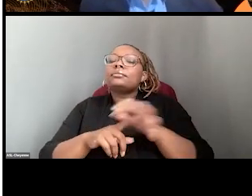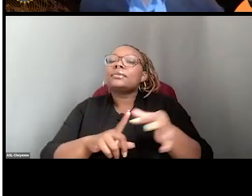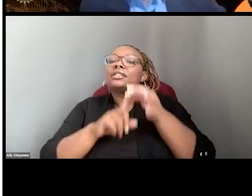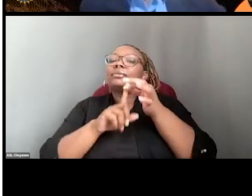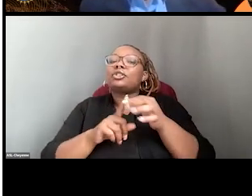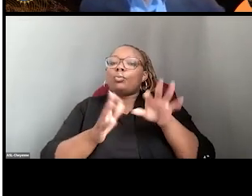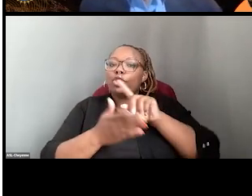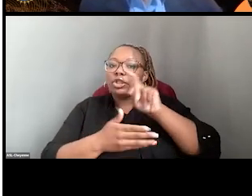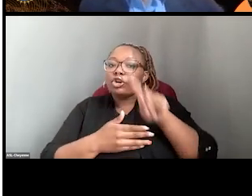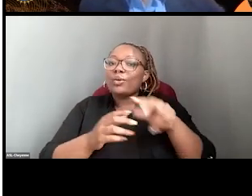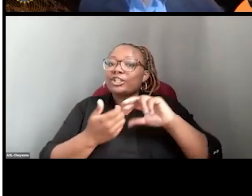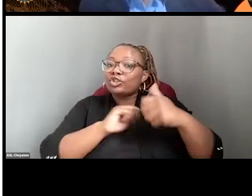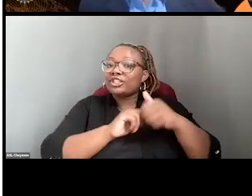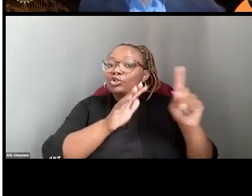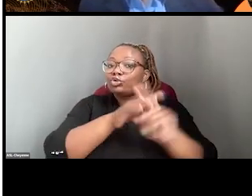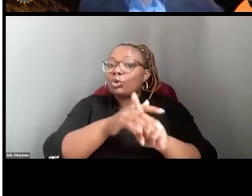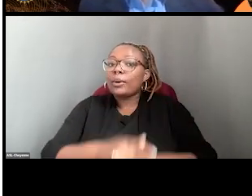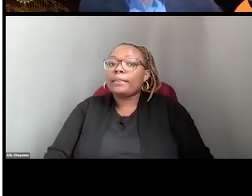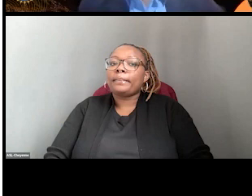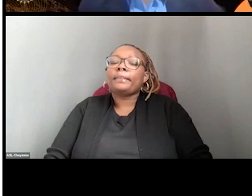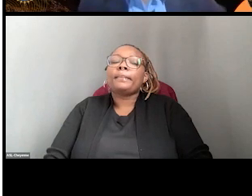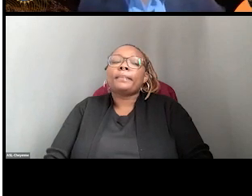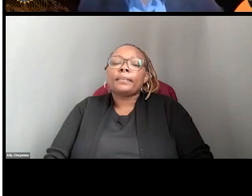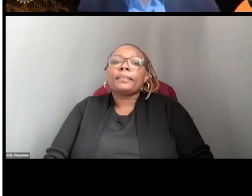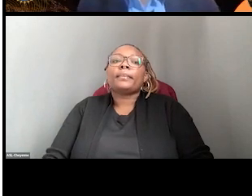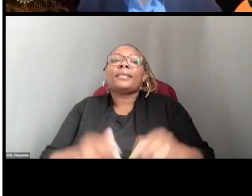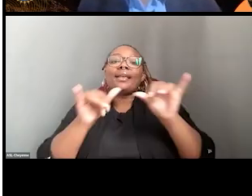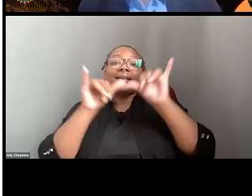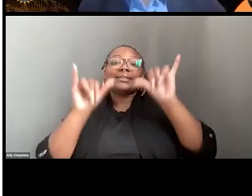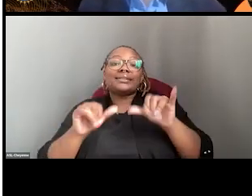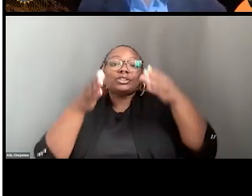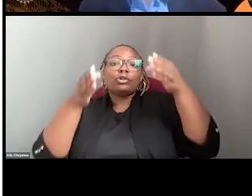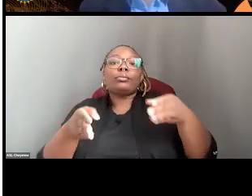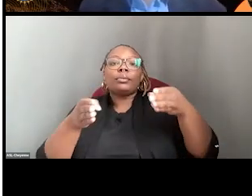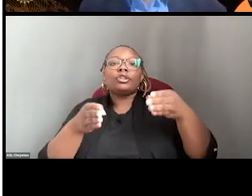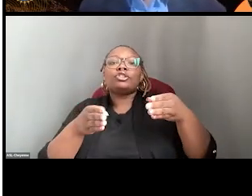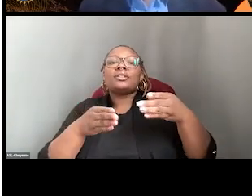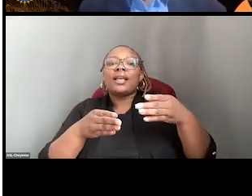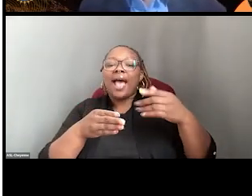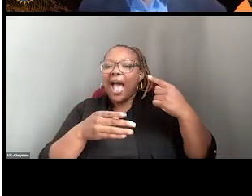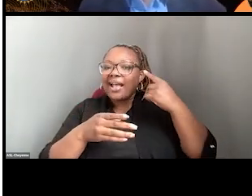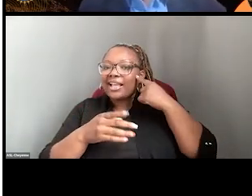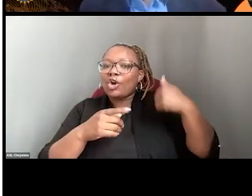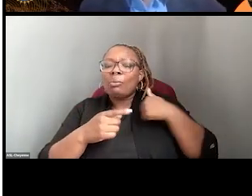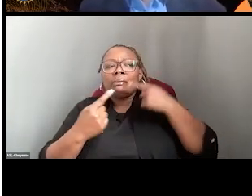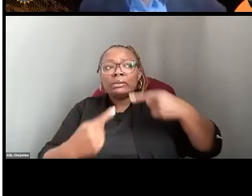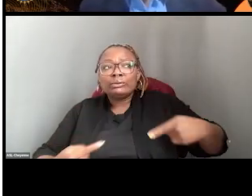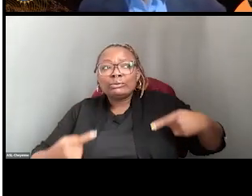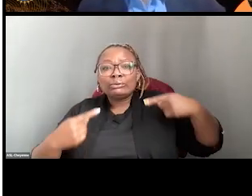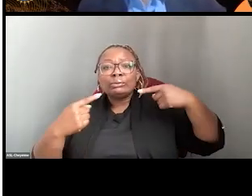I -- as a systems person, I frequently hear, "We've been struggling with this for two months or three months, and we didn't know --